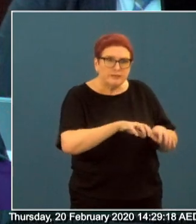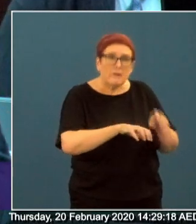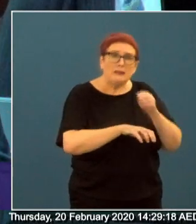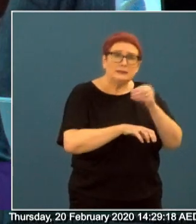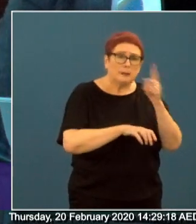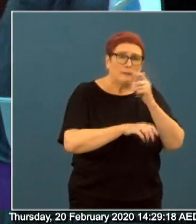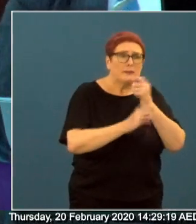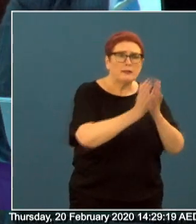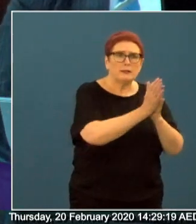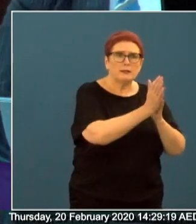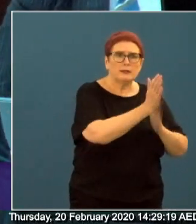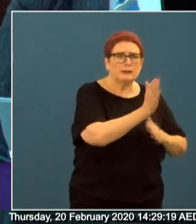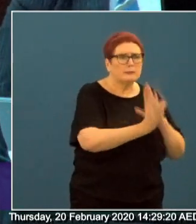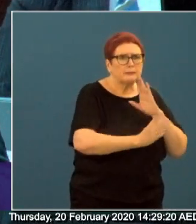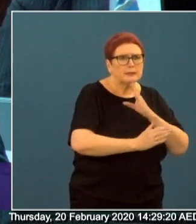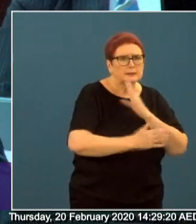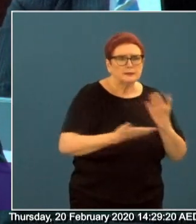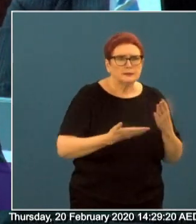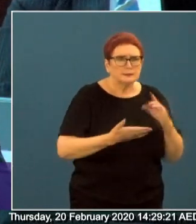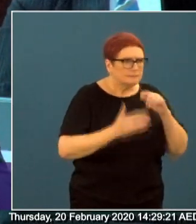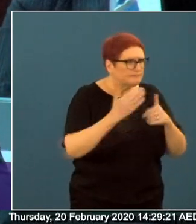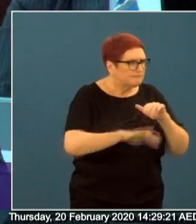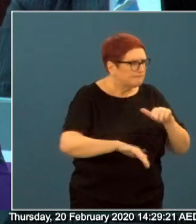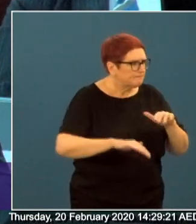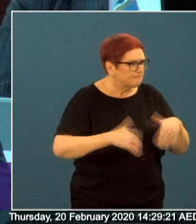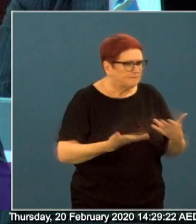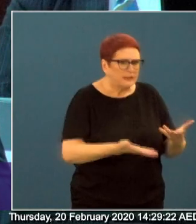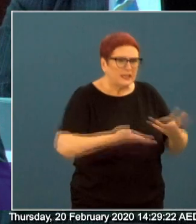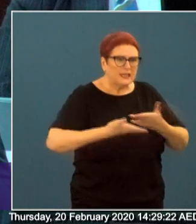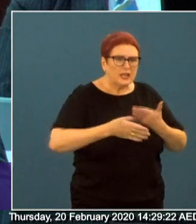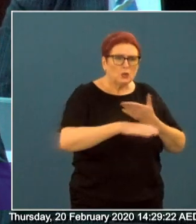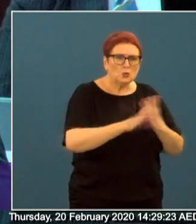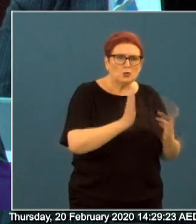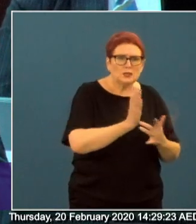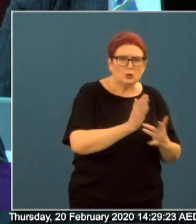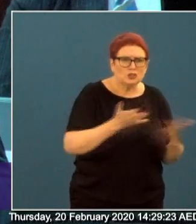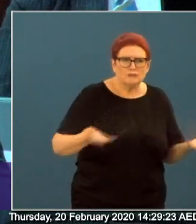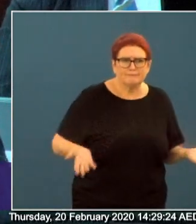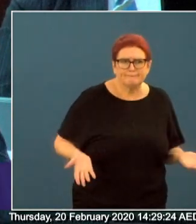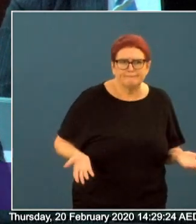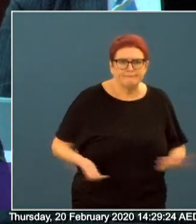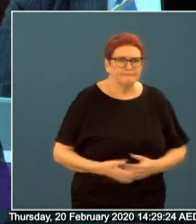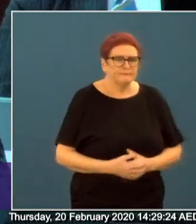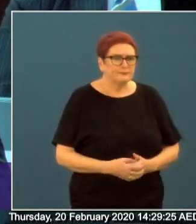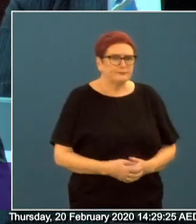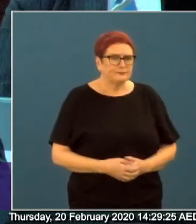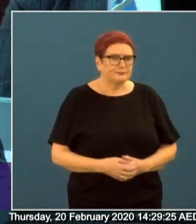in relation to the use of new technologies are people with intellectual disability and other developmental disabilities,